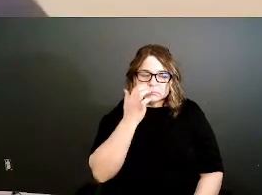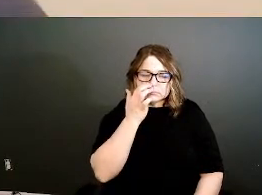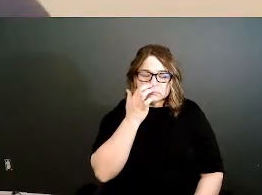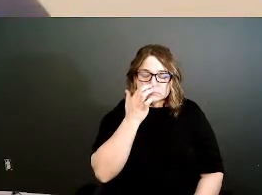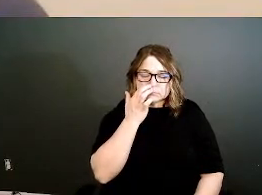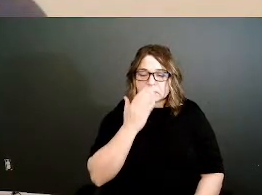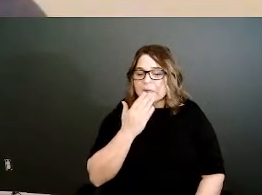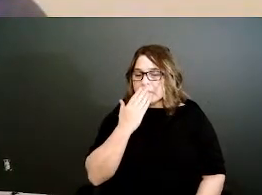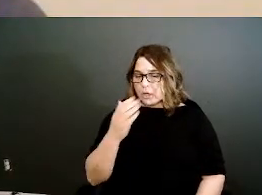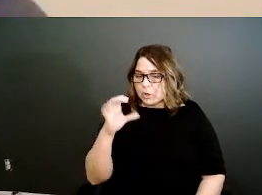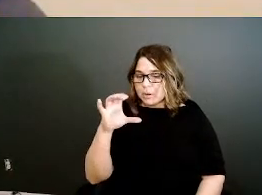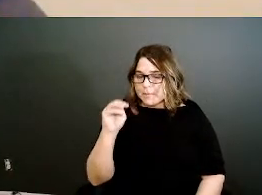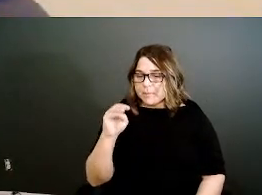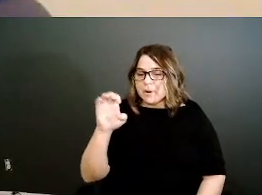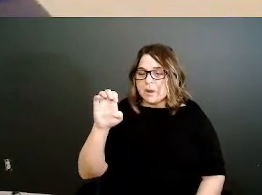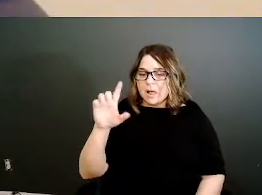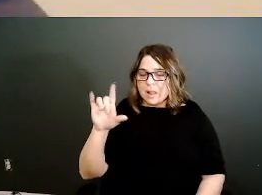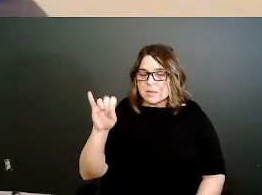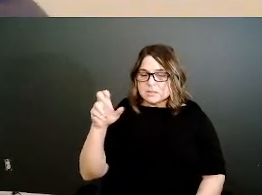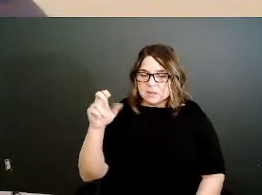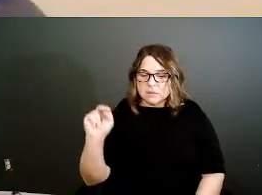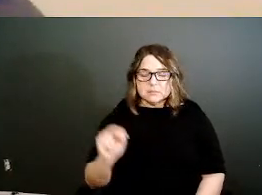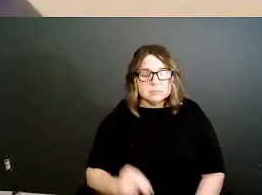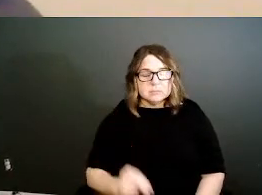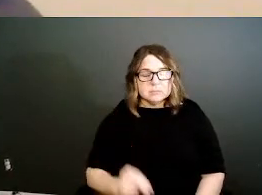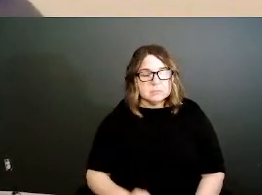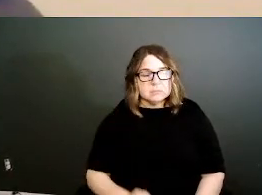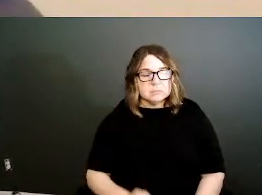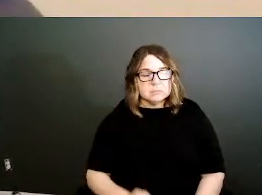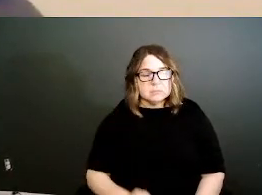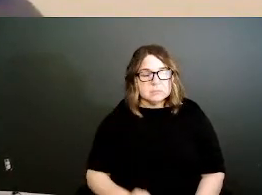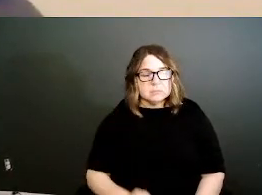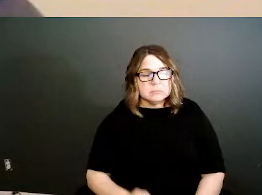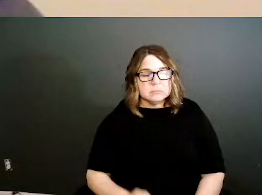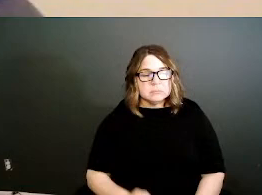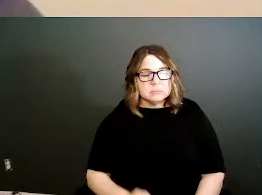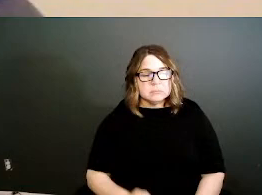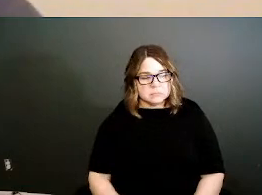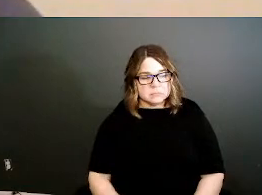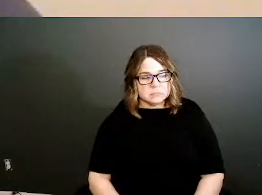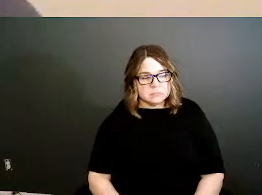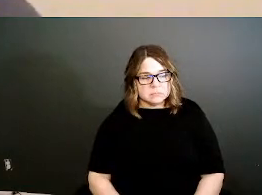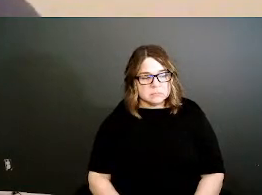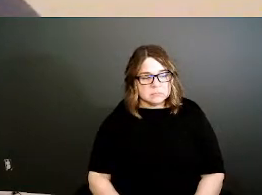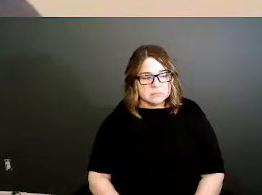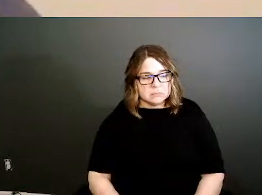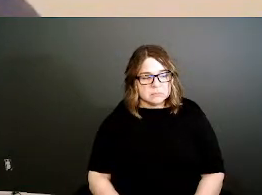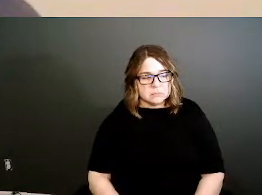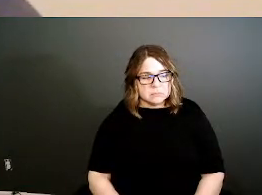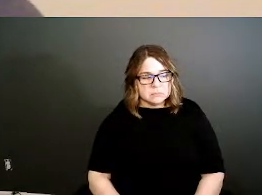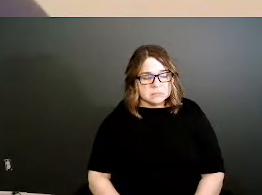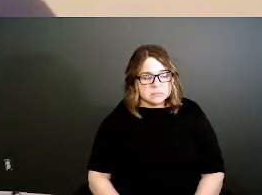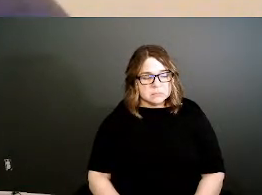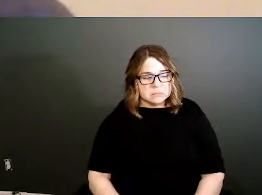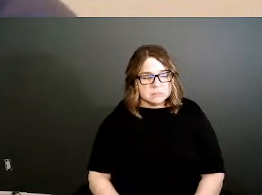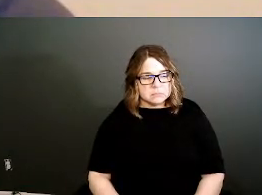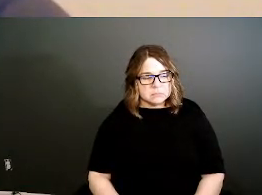IN THE PAST TWO YEARS, WE'VE WITNESSED OUR PUBLIC SAFETY SYSTEM FAIL TO KEEP OUR CITY SAFE. AND EVERY EFFORT TO CHANGE IT HAS BEEN THWARTED IN